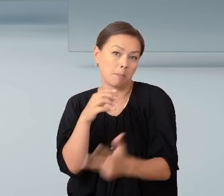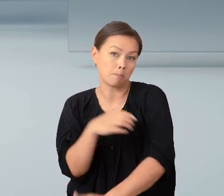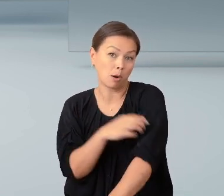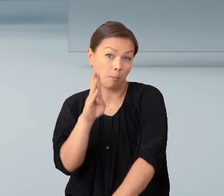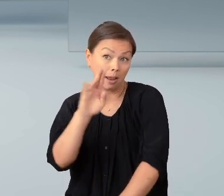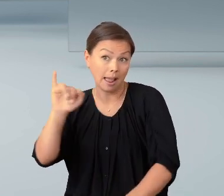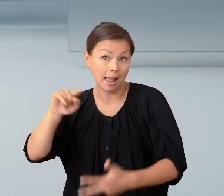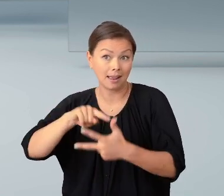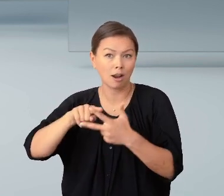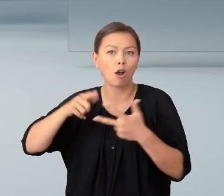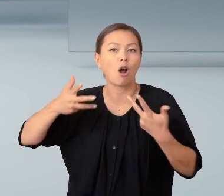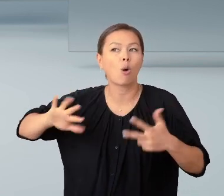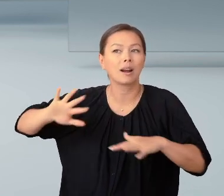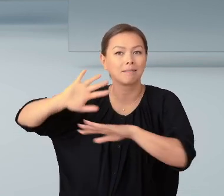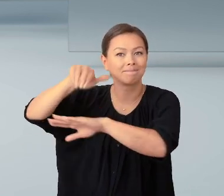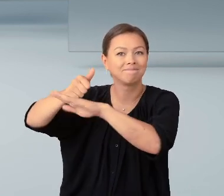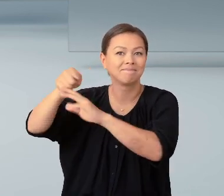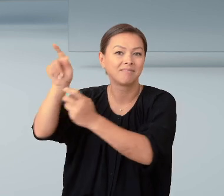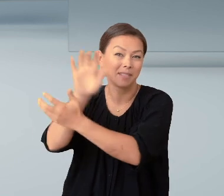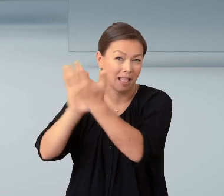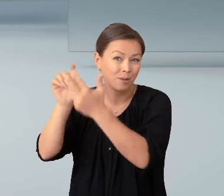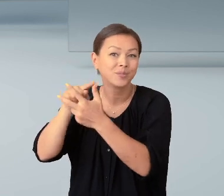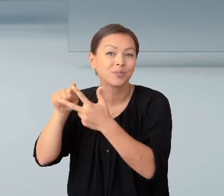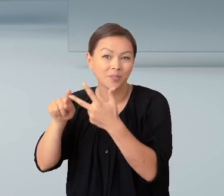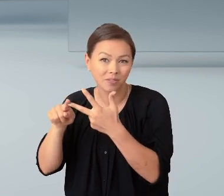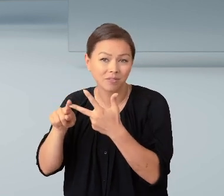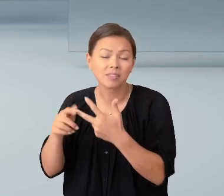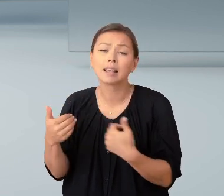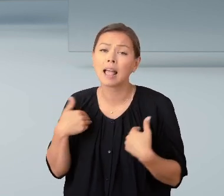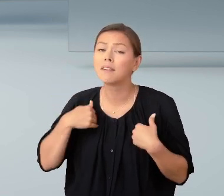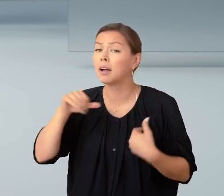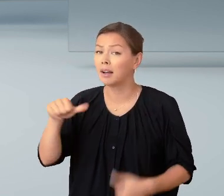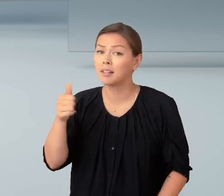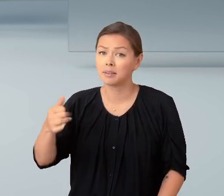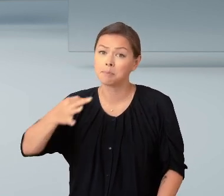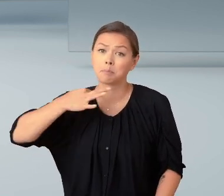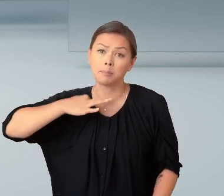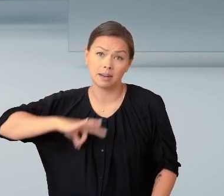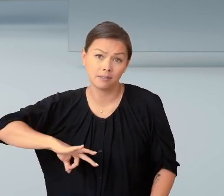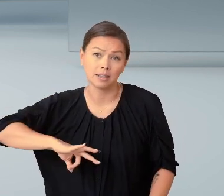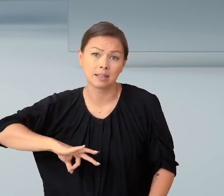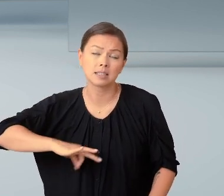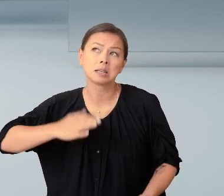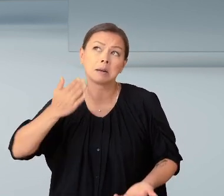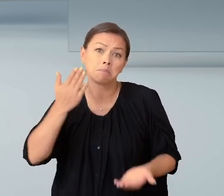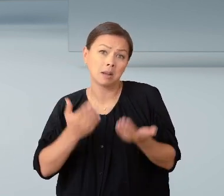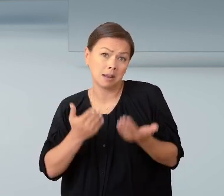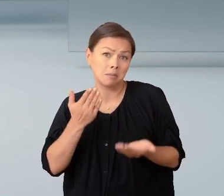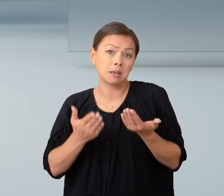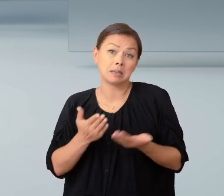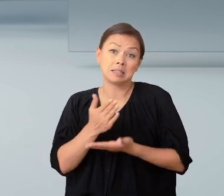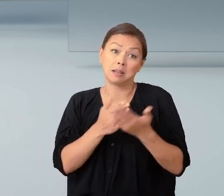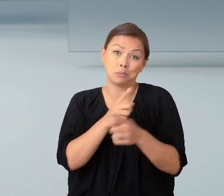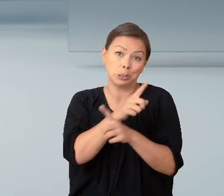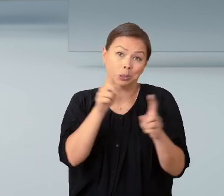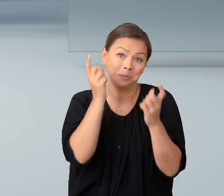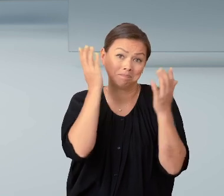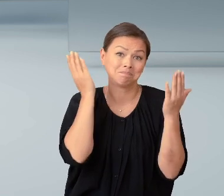benefits when discussing migrating to the cloud and perhaps a few that you may not have considered. How many of you remember the last